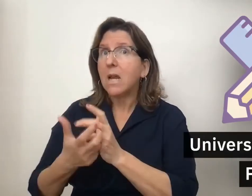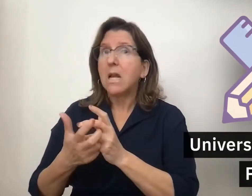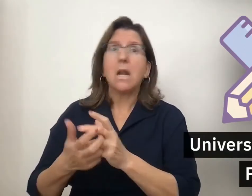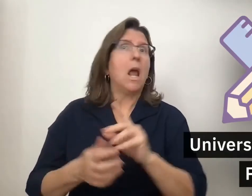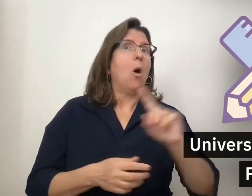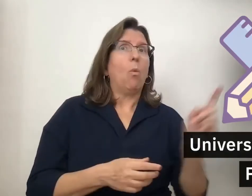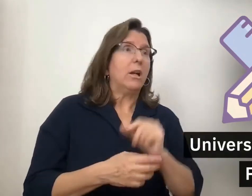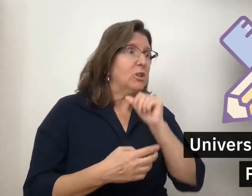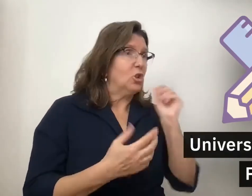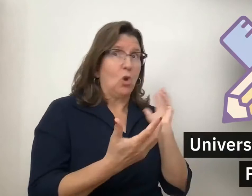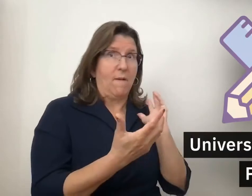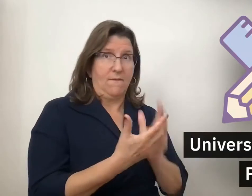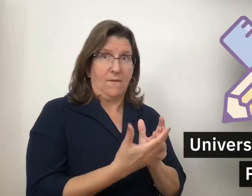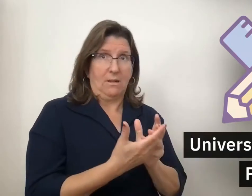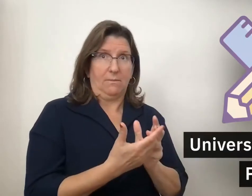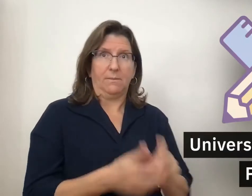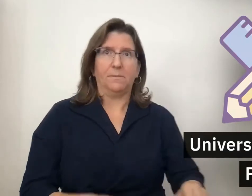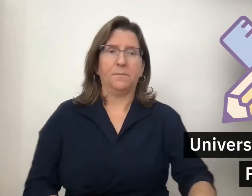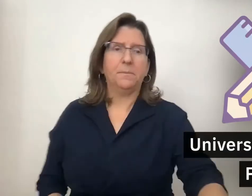and eliminate those that do not.